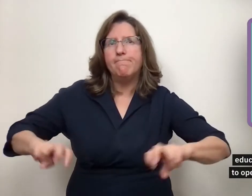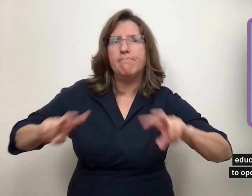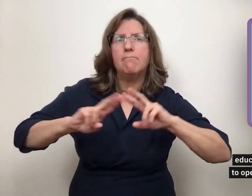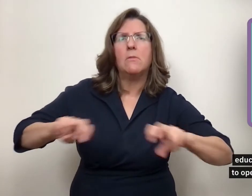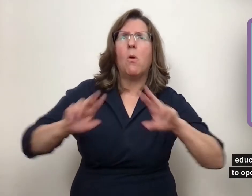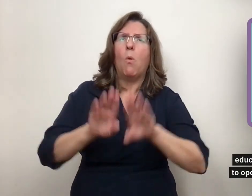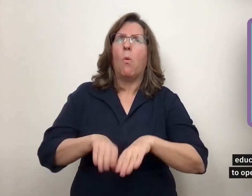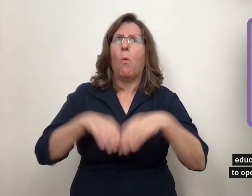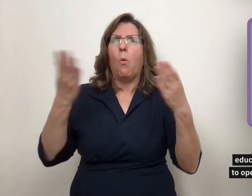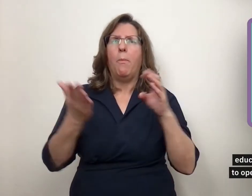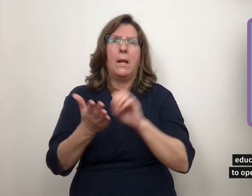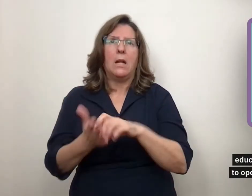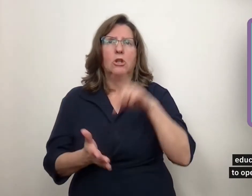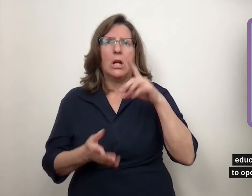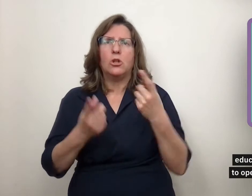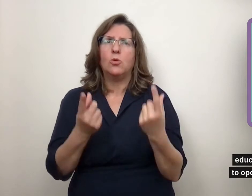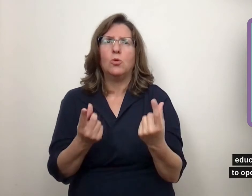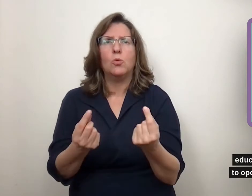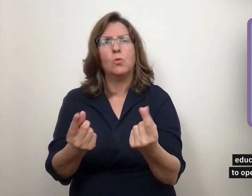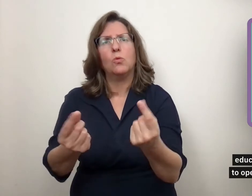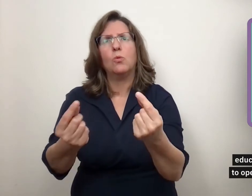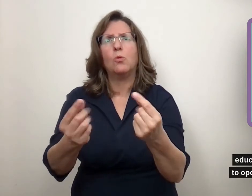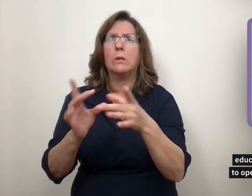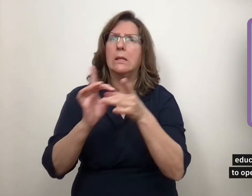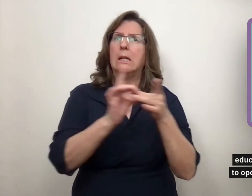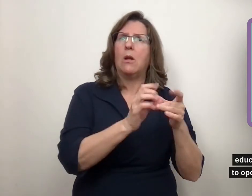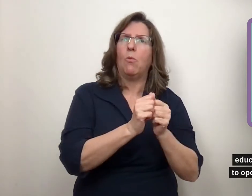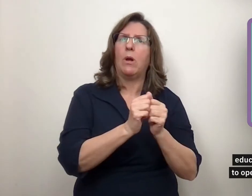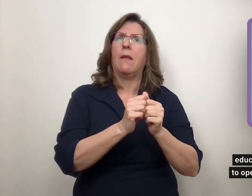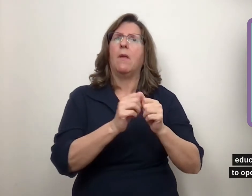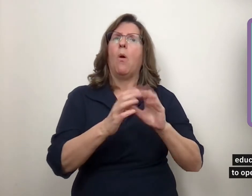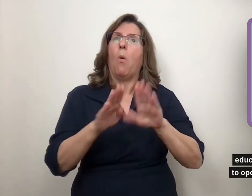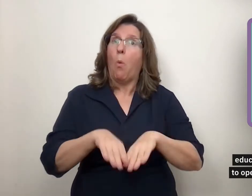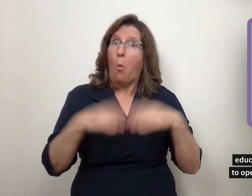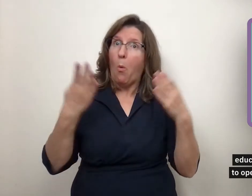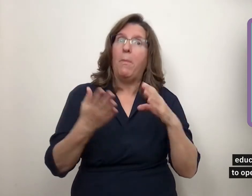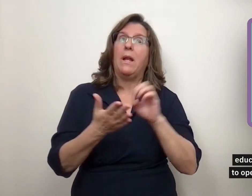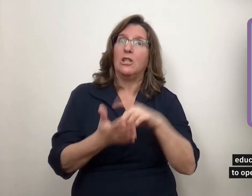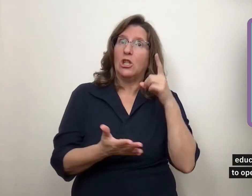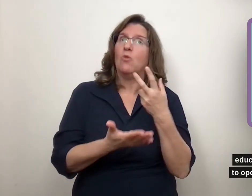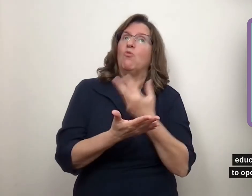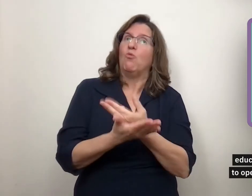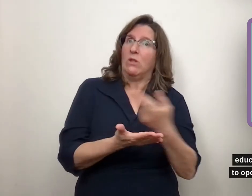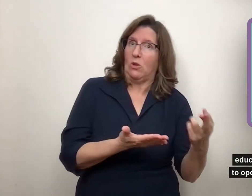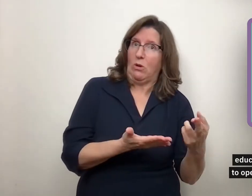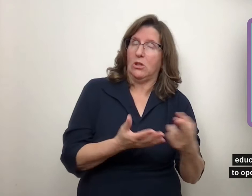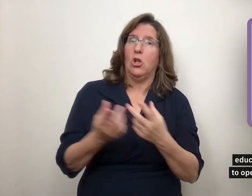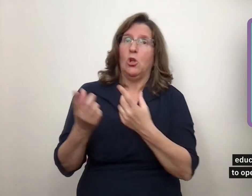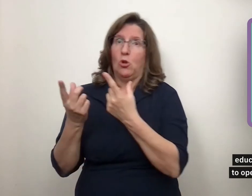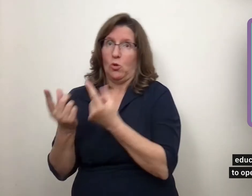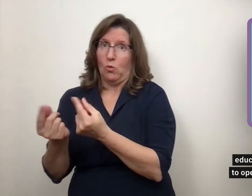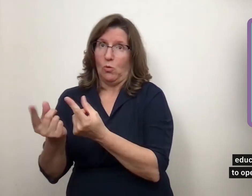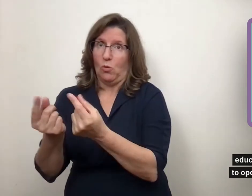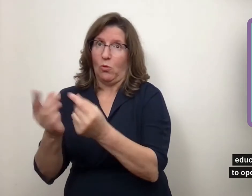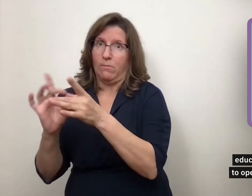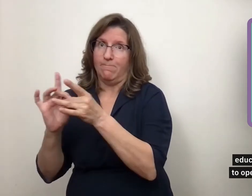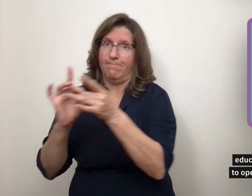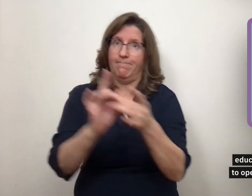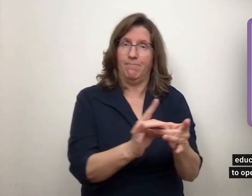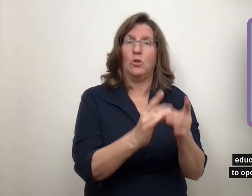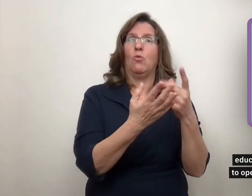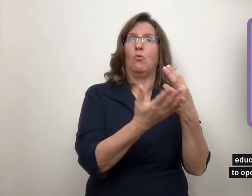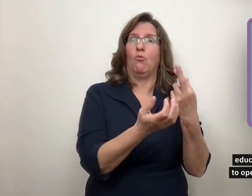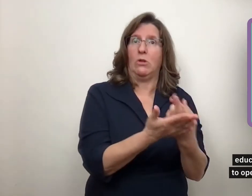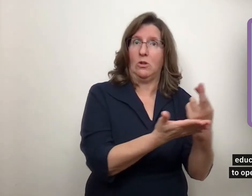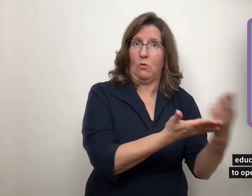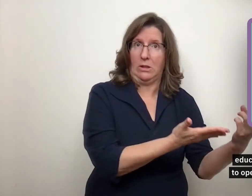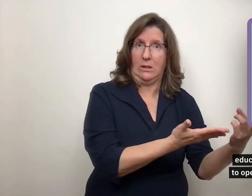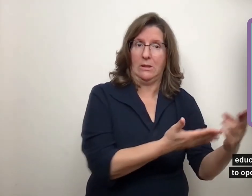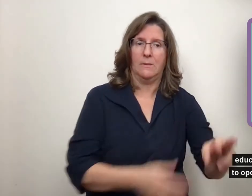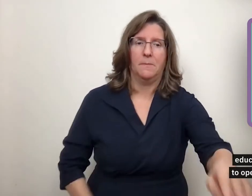We'll start by looking at the relationship between open education practices and open education resources.